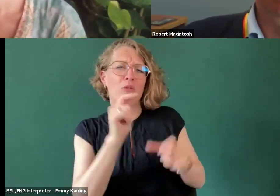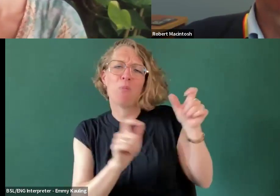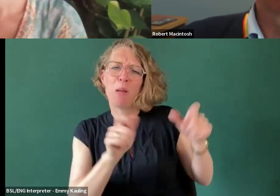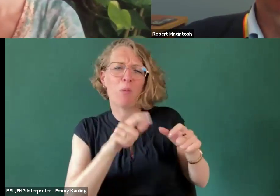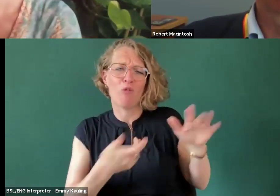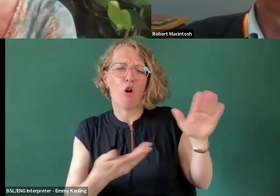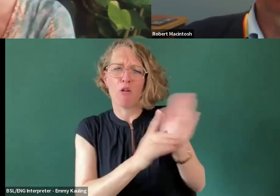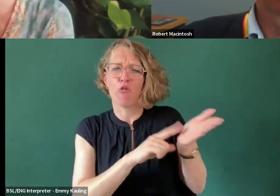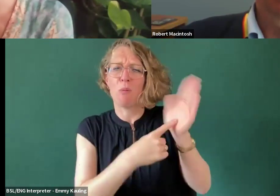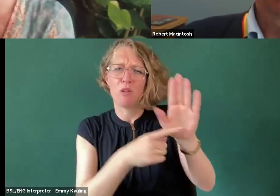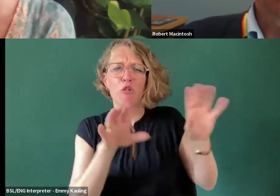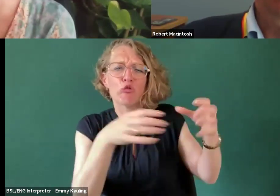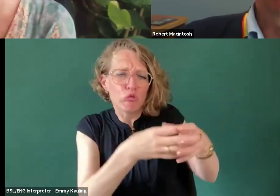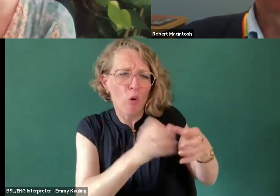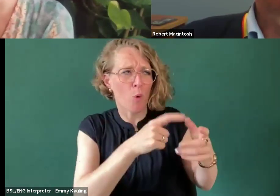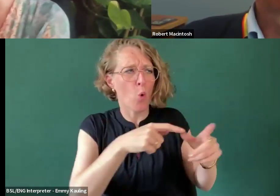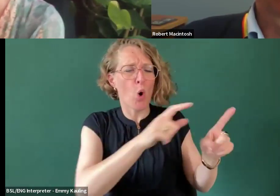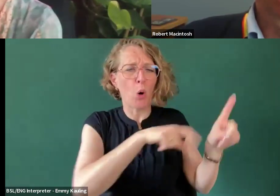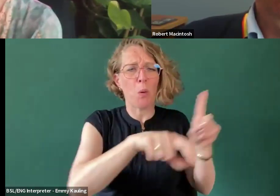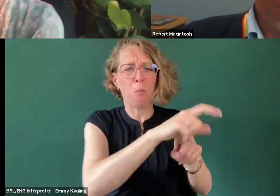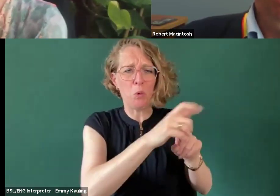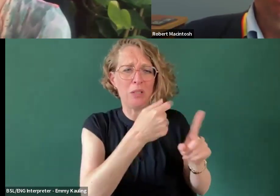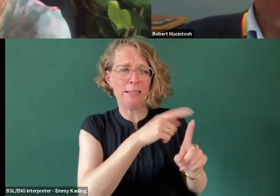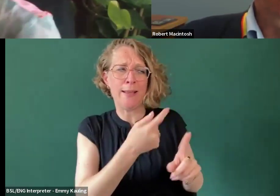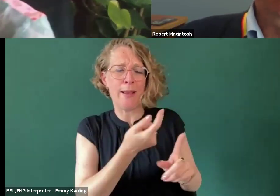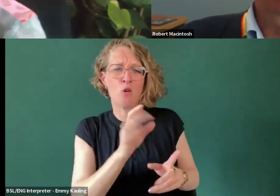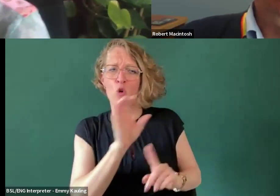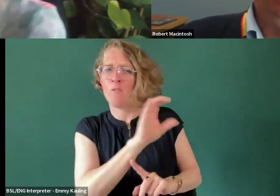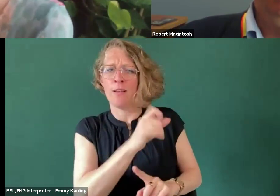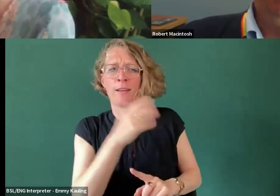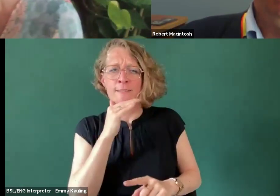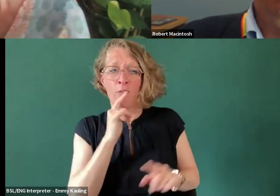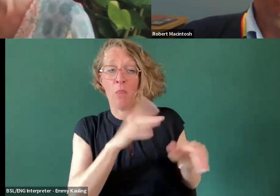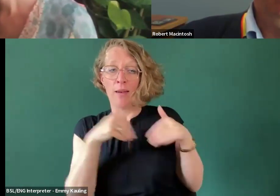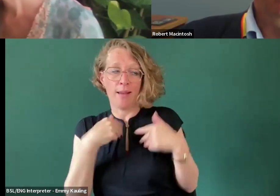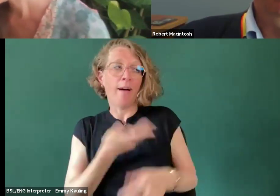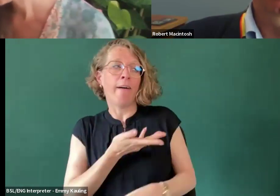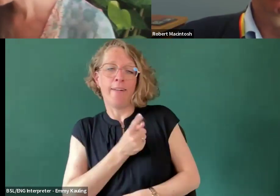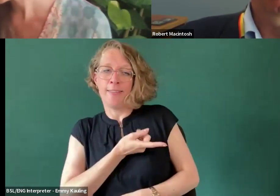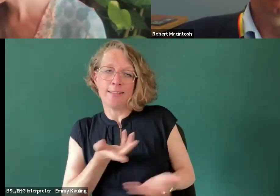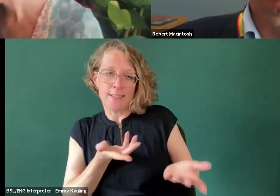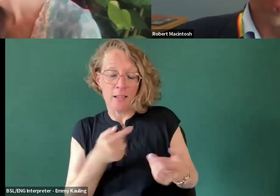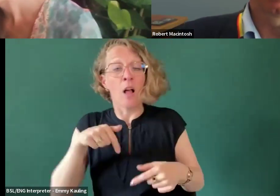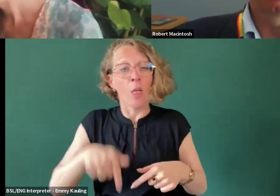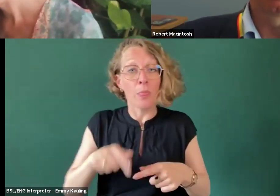demographic or community who receive funding. We've argued in this webinar that part of that